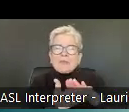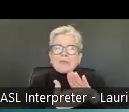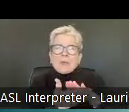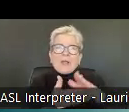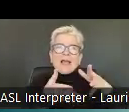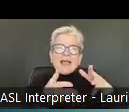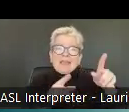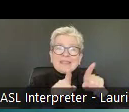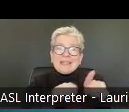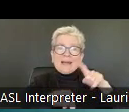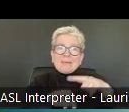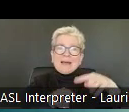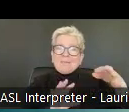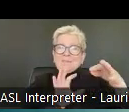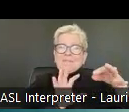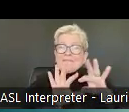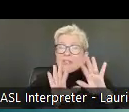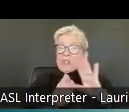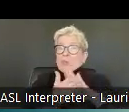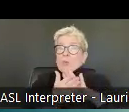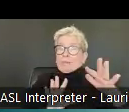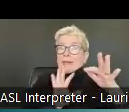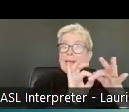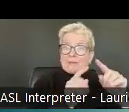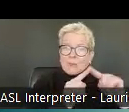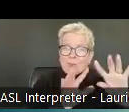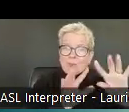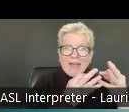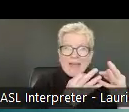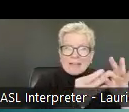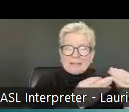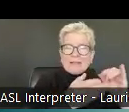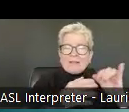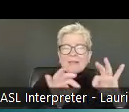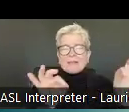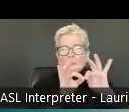An important topic, so definitely something to consider; and when you're thinking about